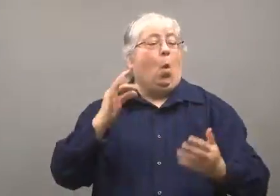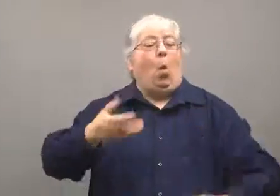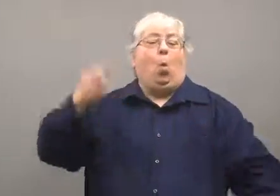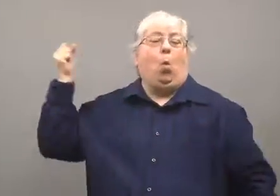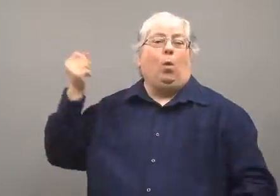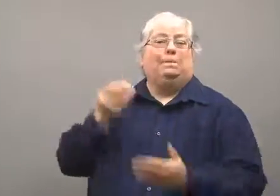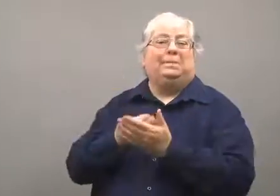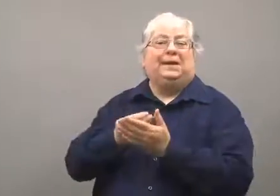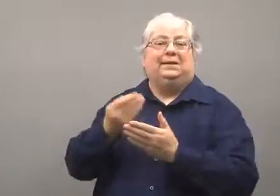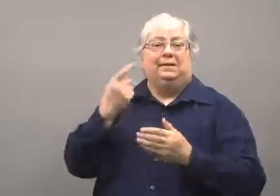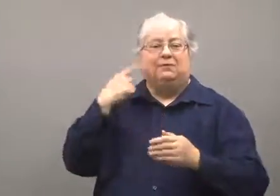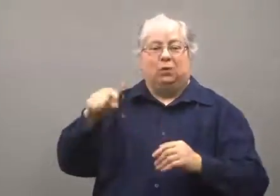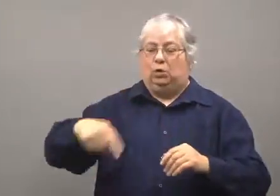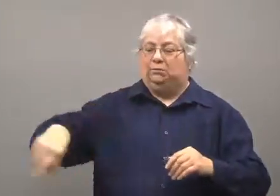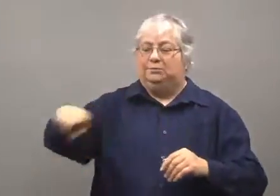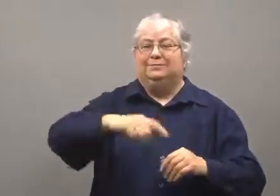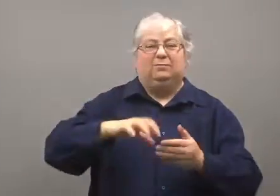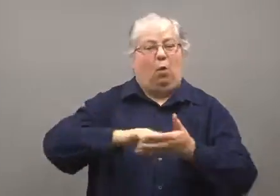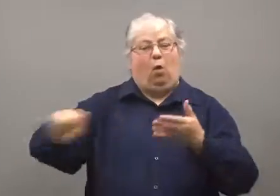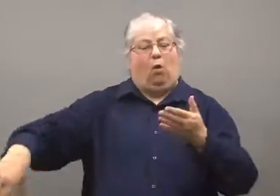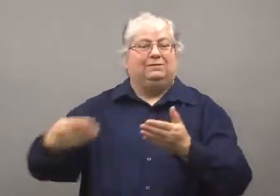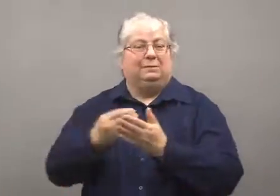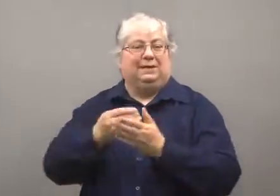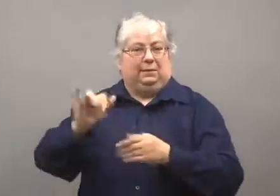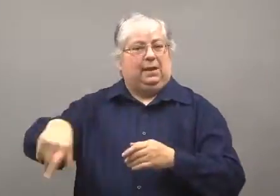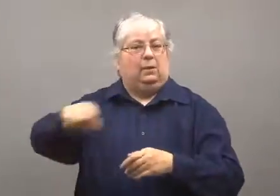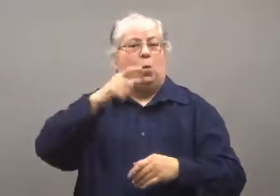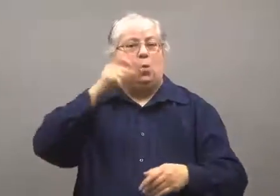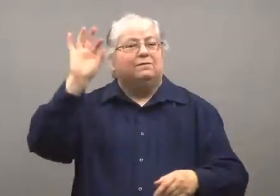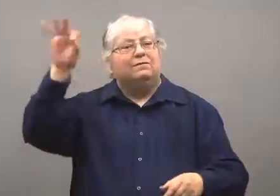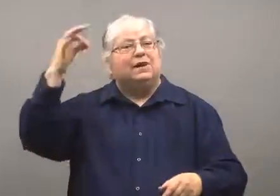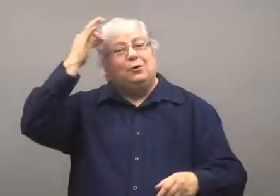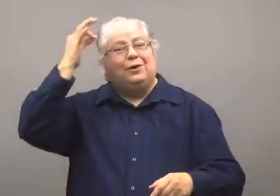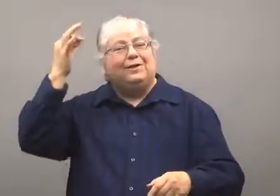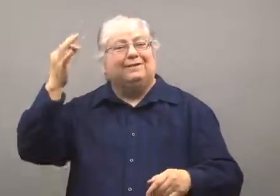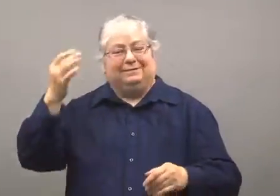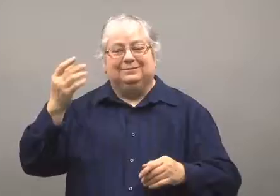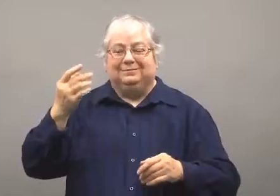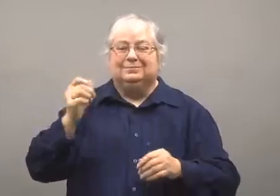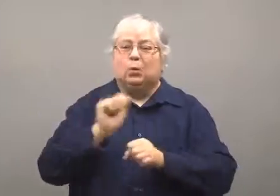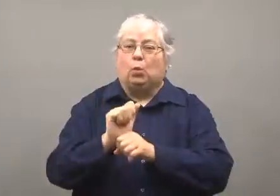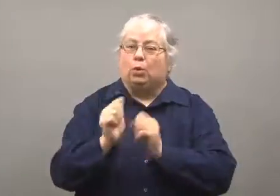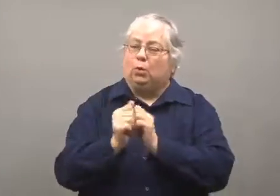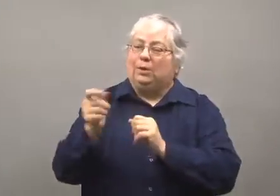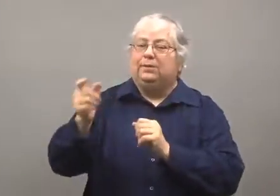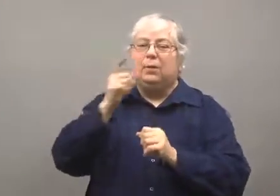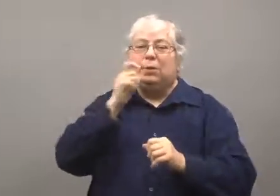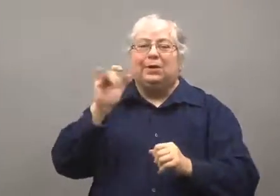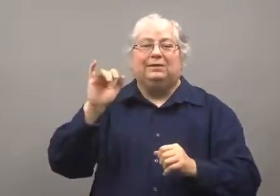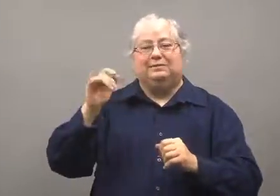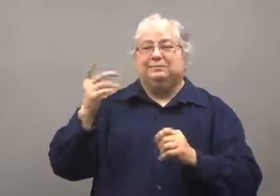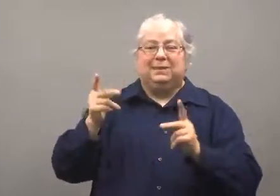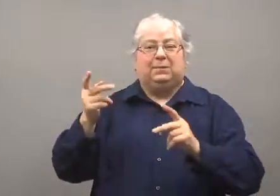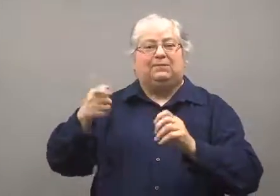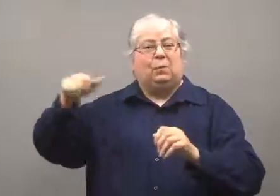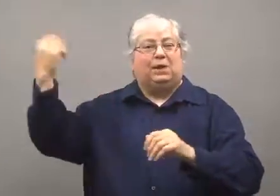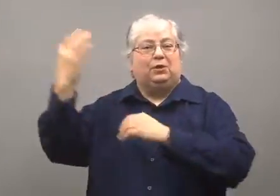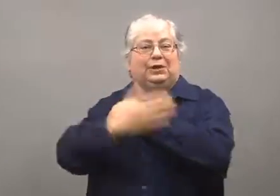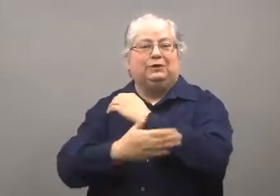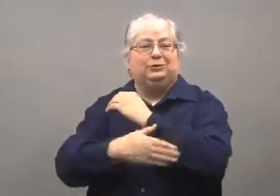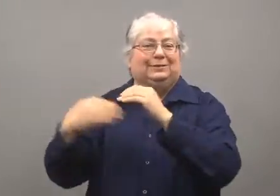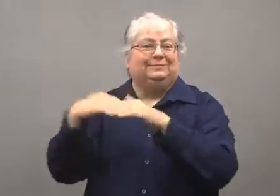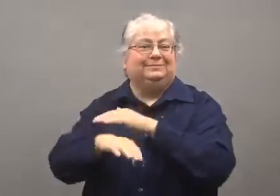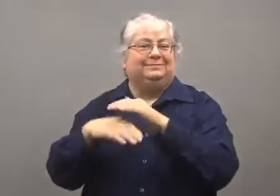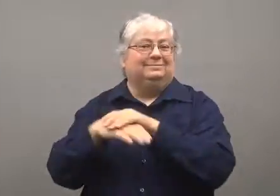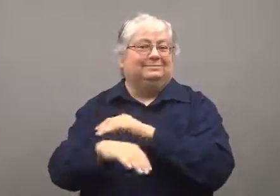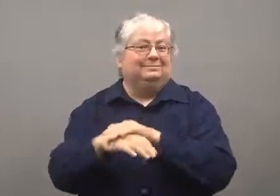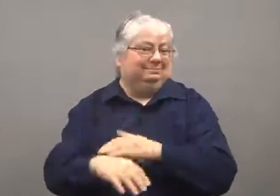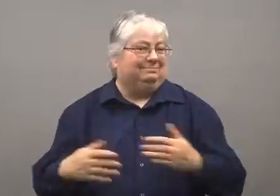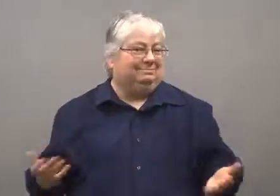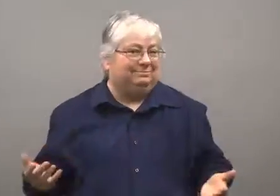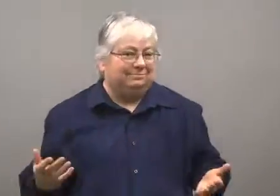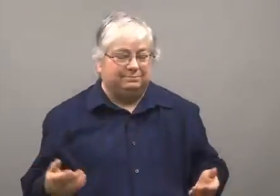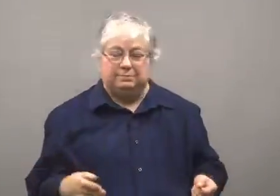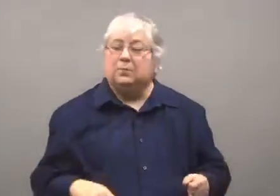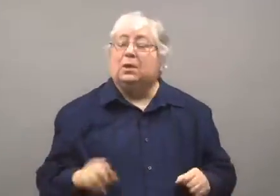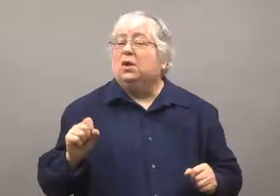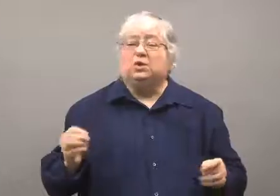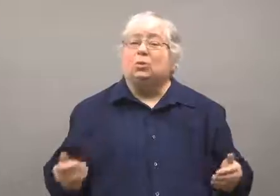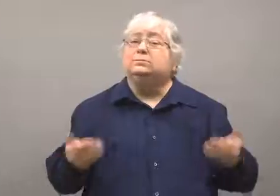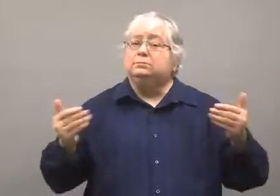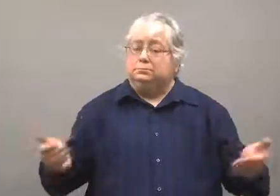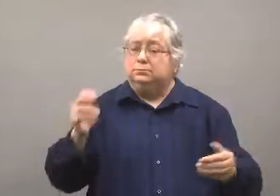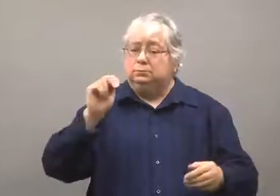withholding or removing money from Federal immigration agencies.